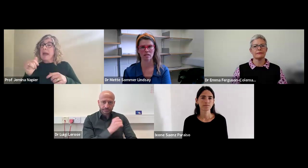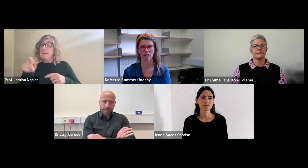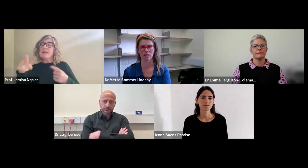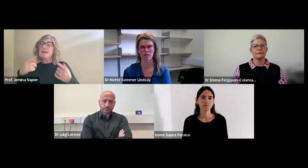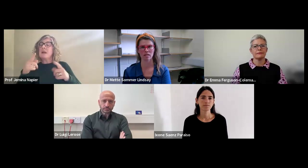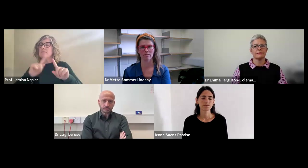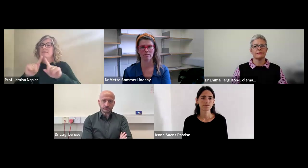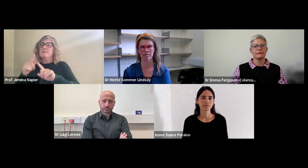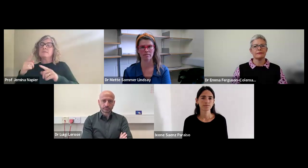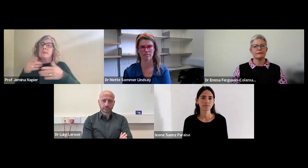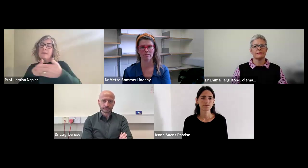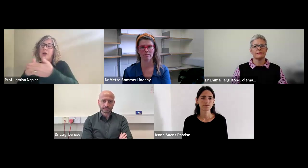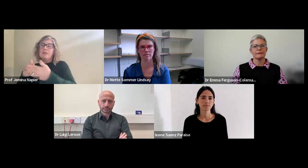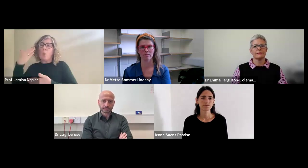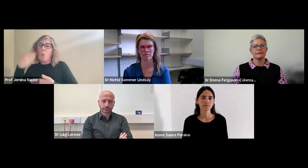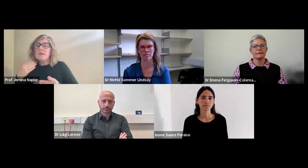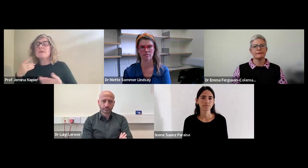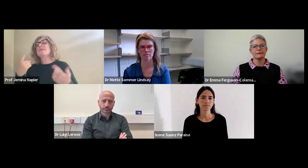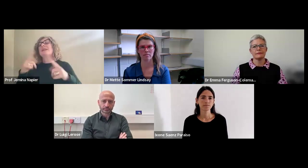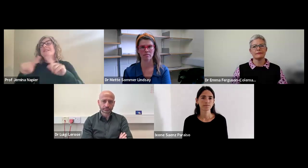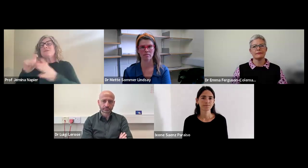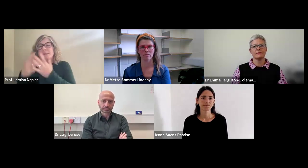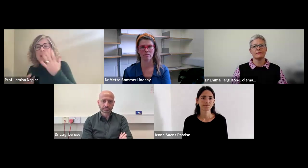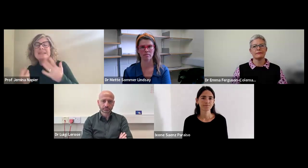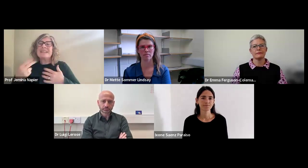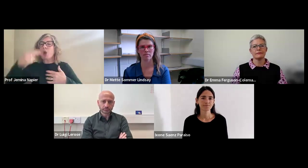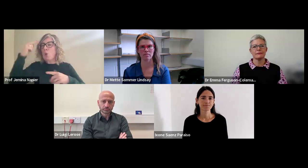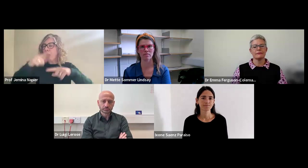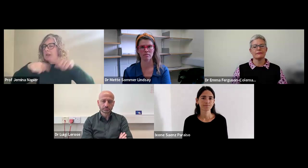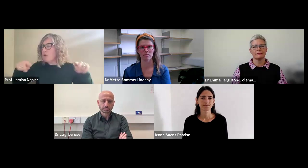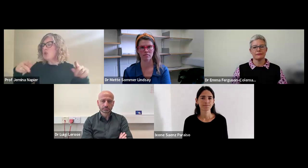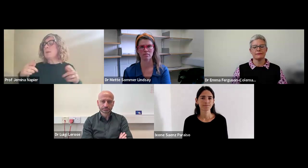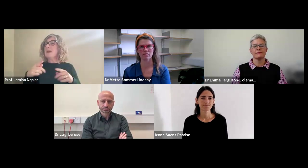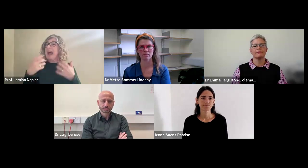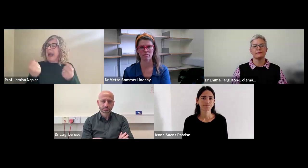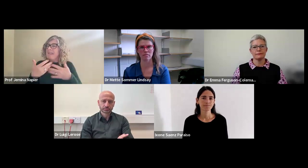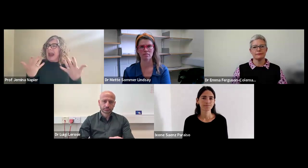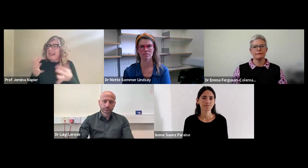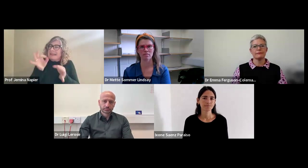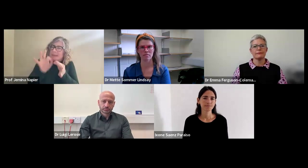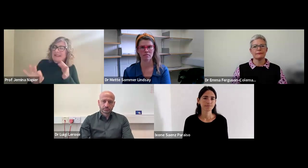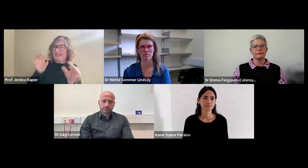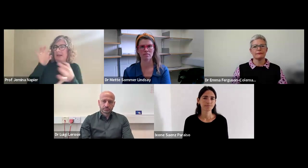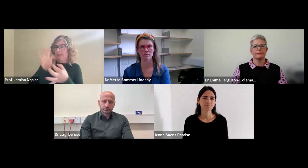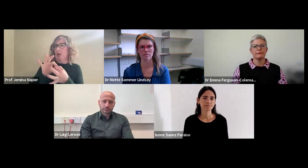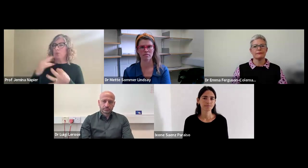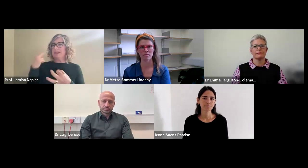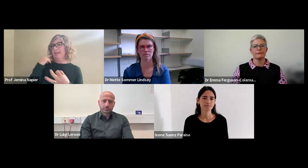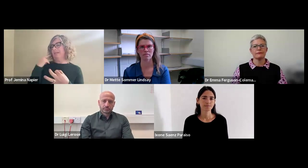think are specific to being deaf". Of course our panelists are women or other disabilities